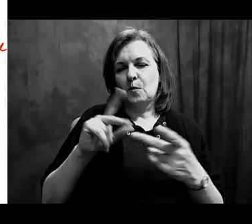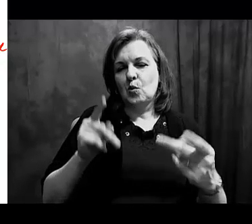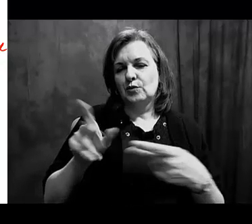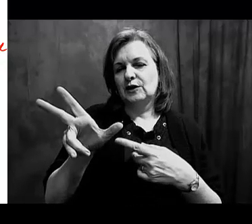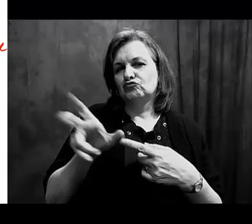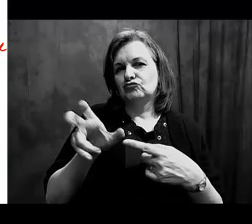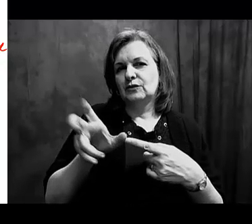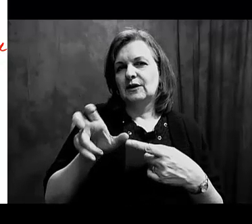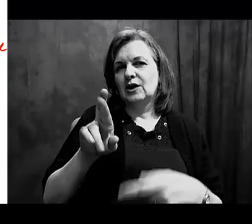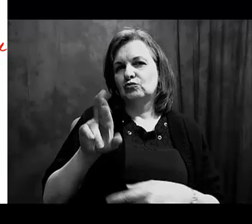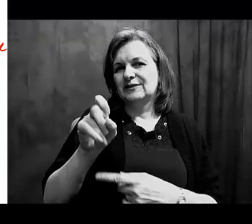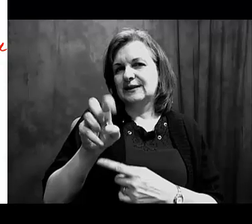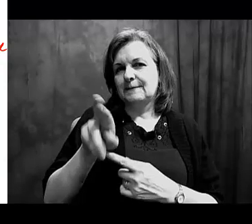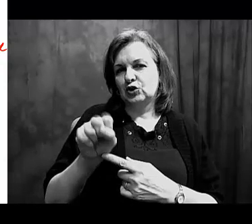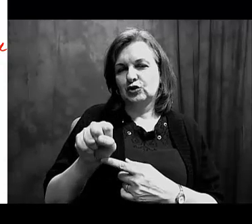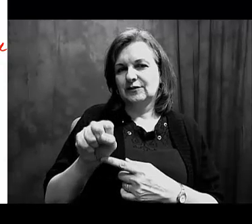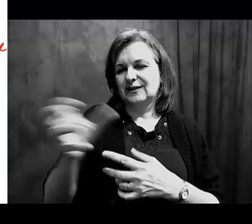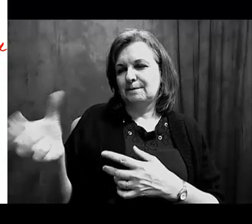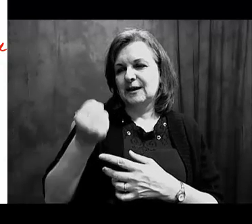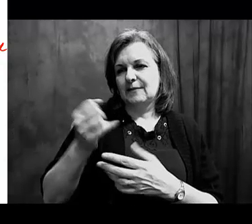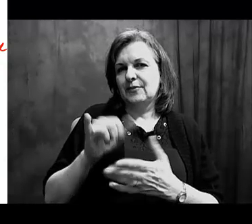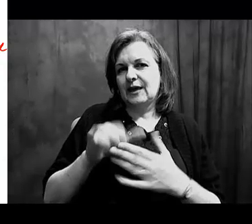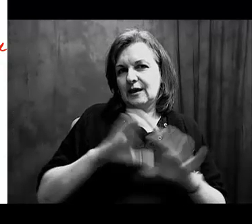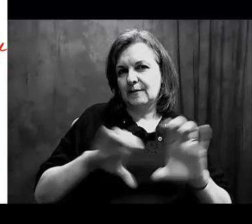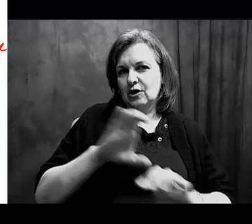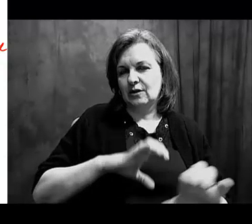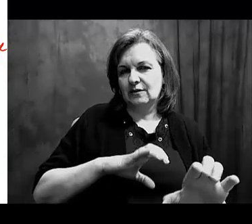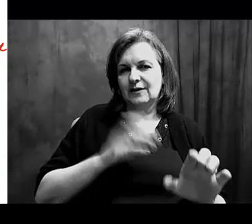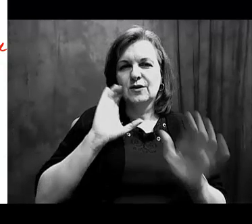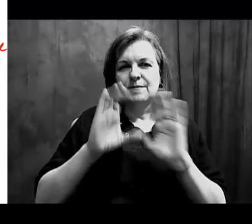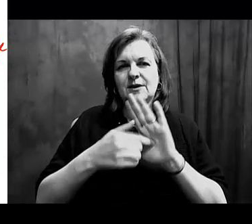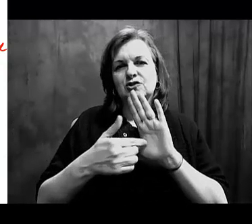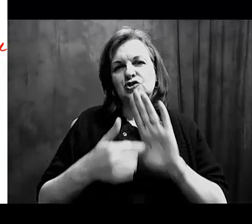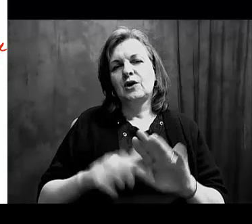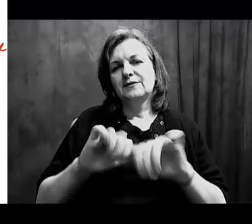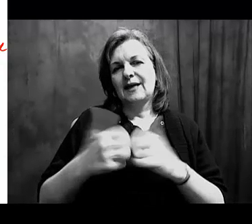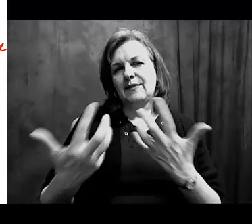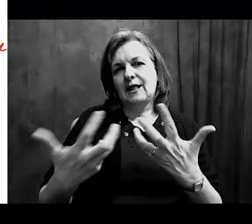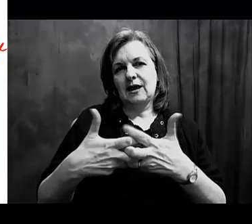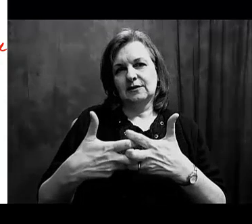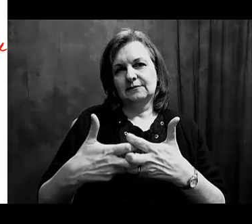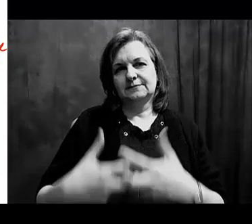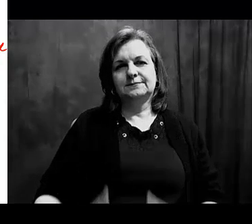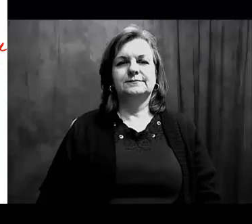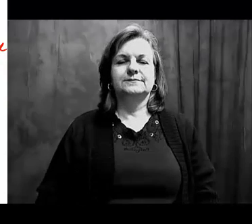and they've got a big picture over here to show you how they would connect together